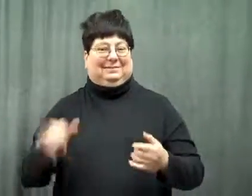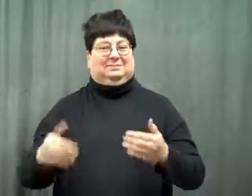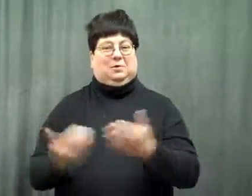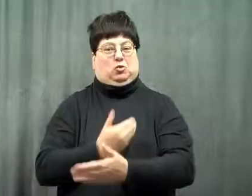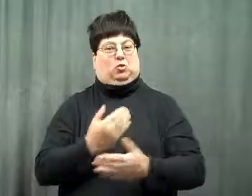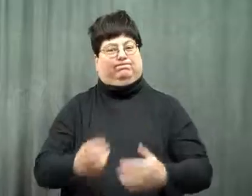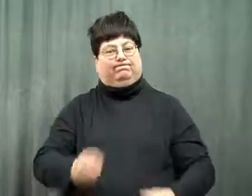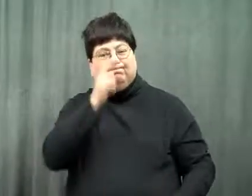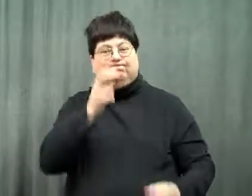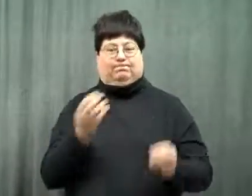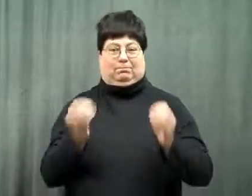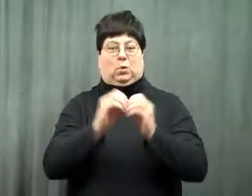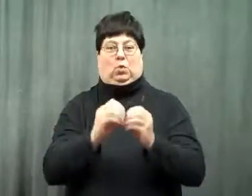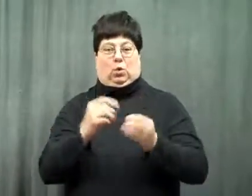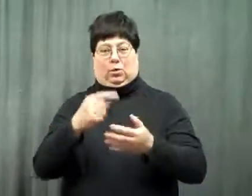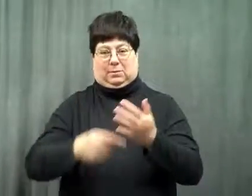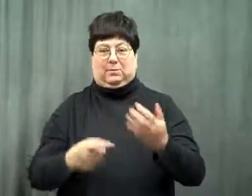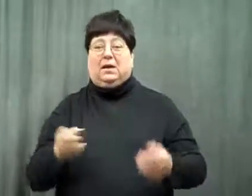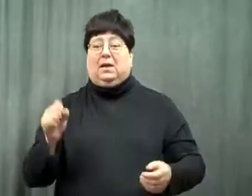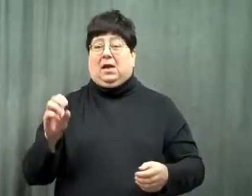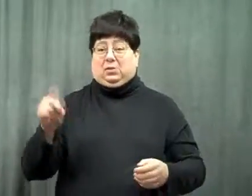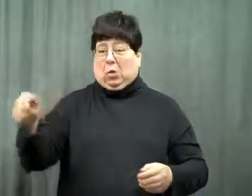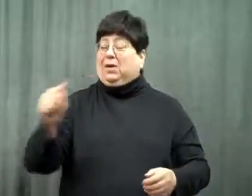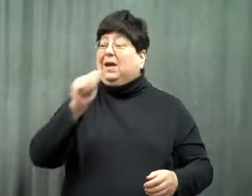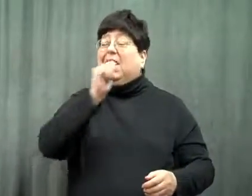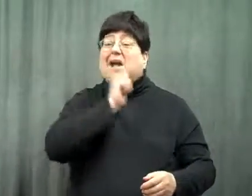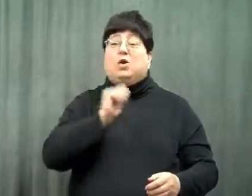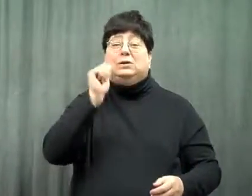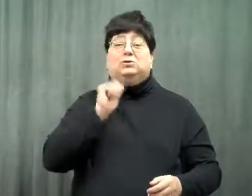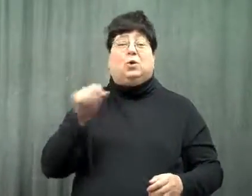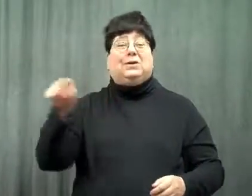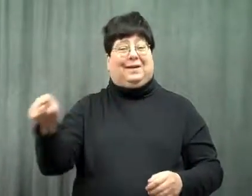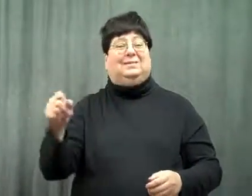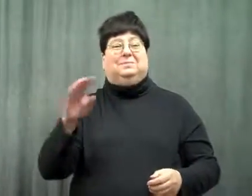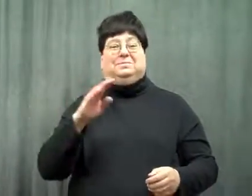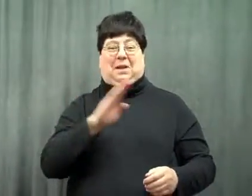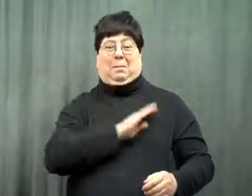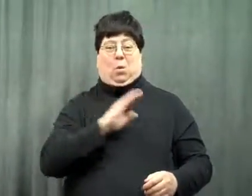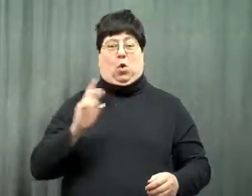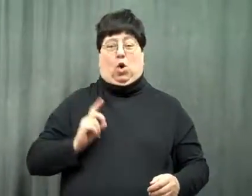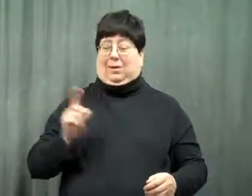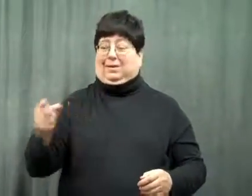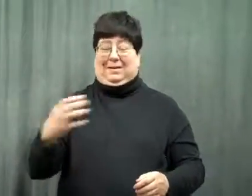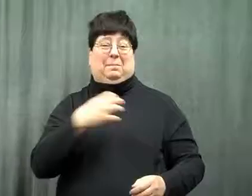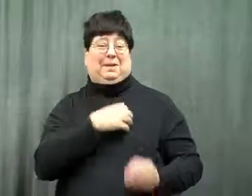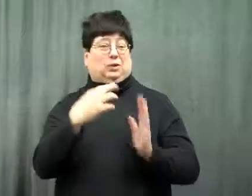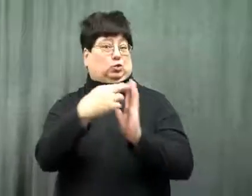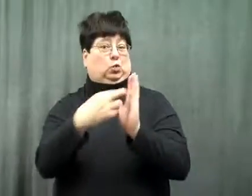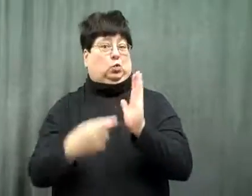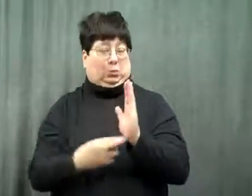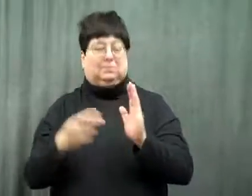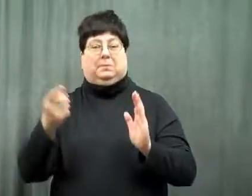The new law is stricter. The board in Arizona responsible for police rules and procedures